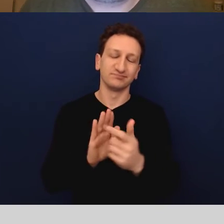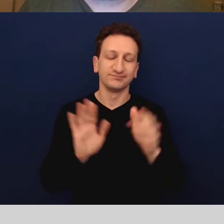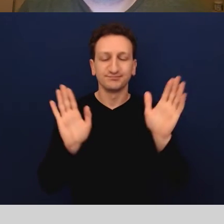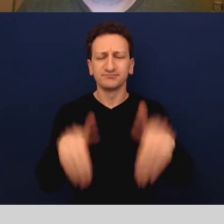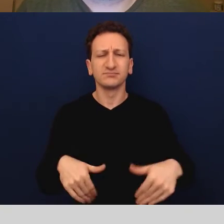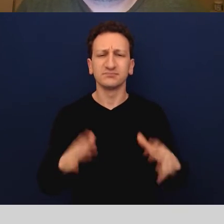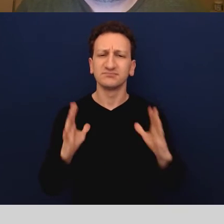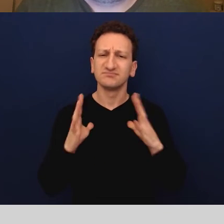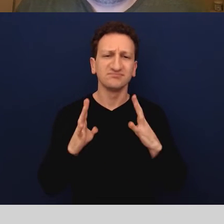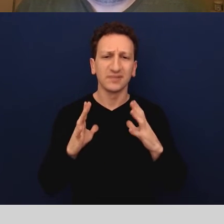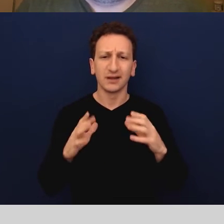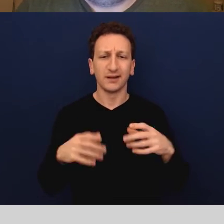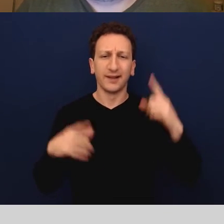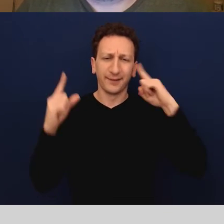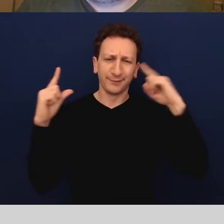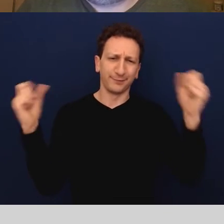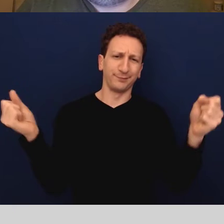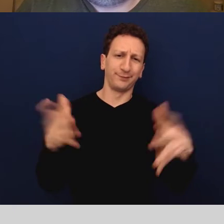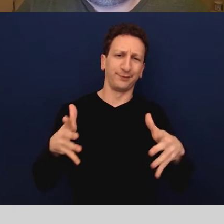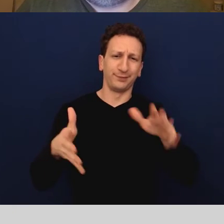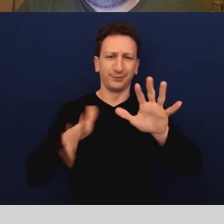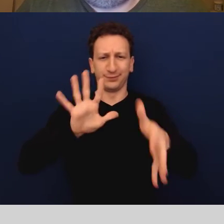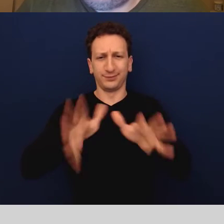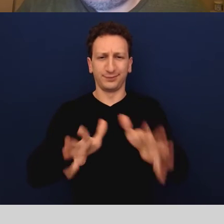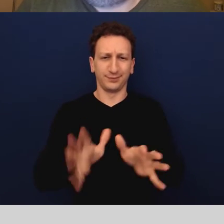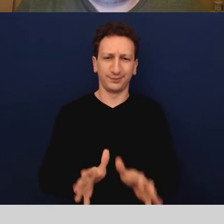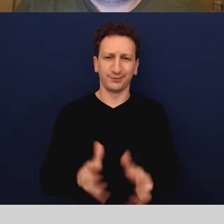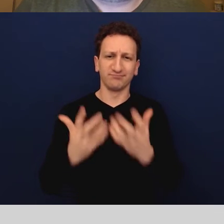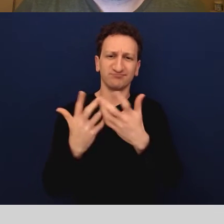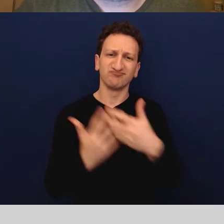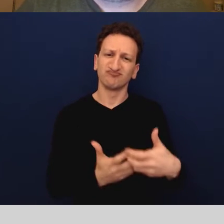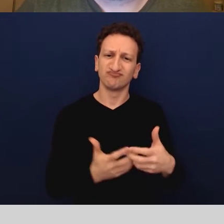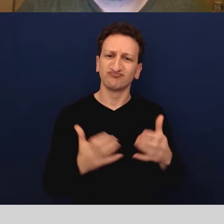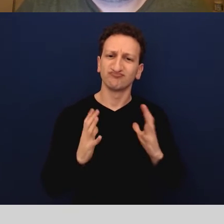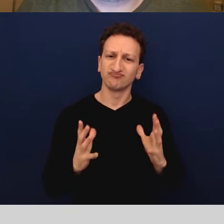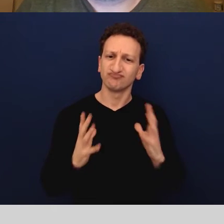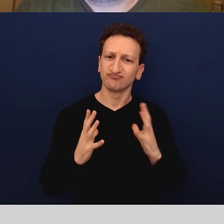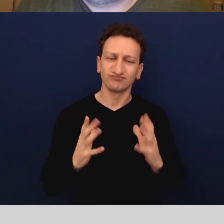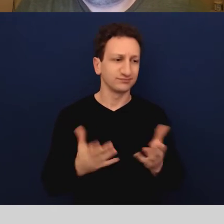of hygienes to get everything in the same place. Ah, there is a reward.